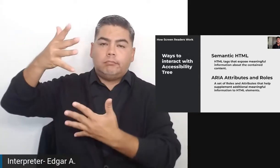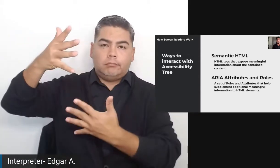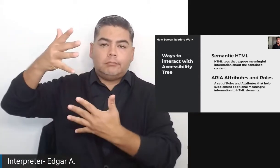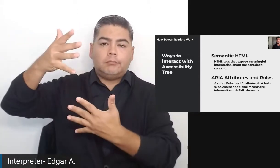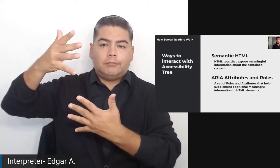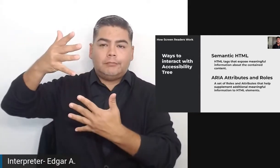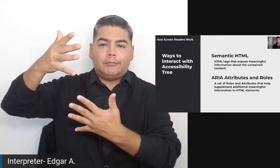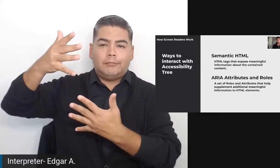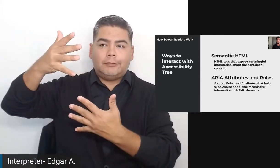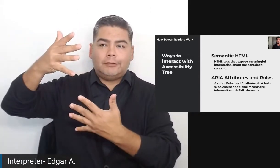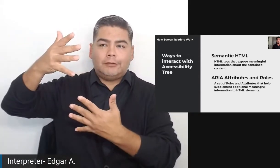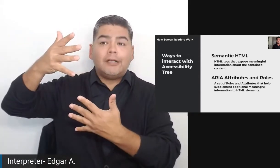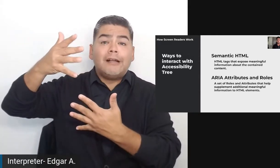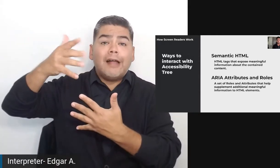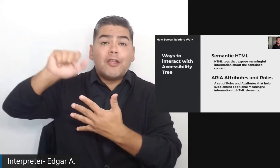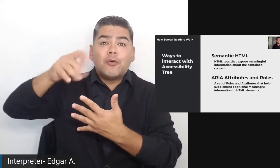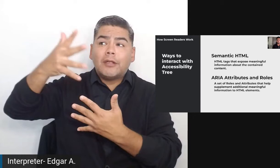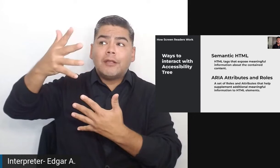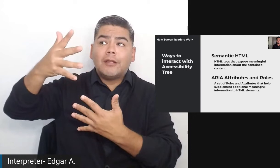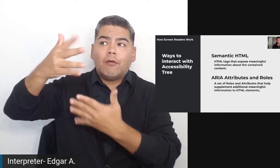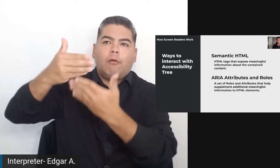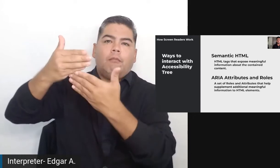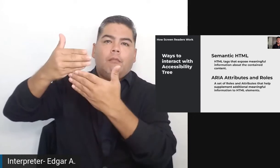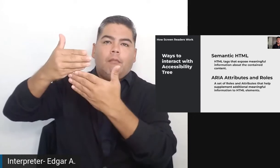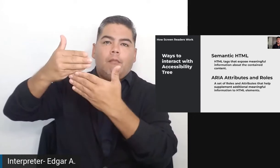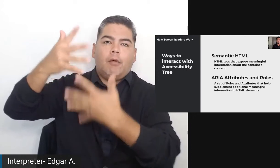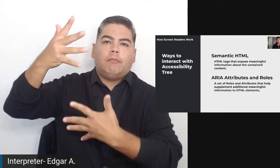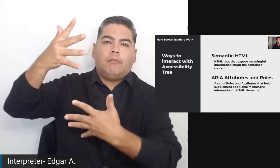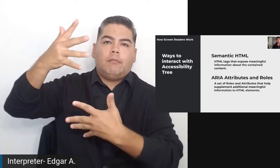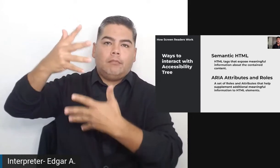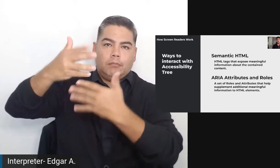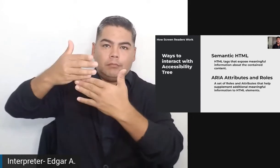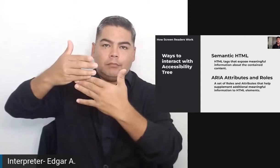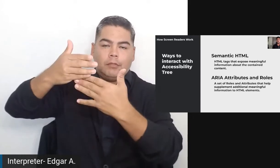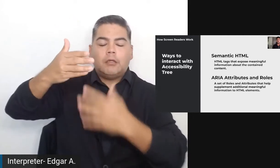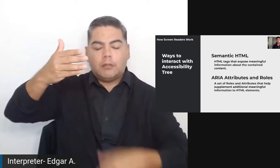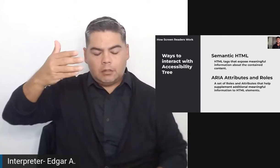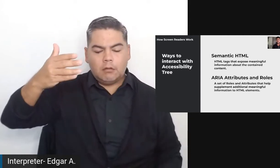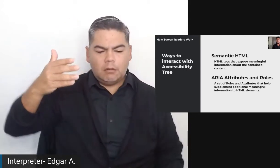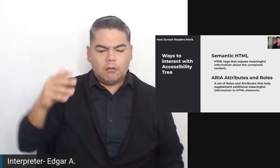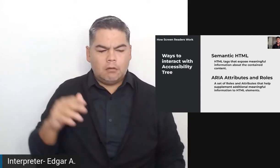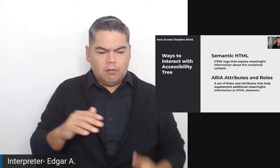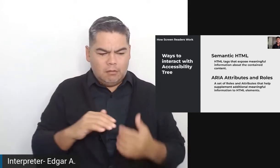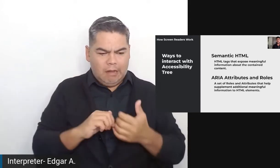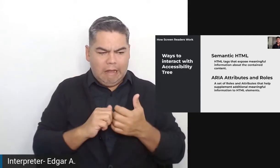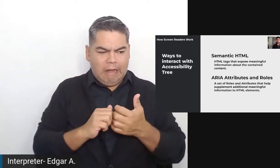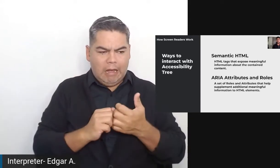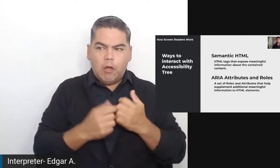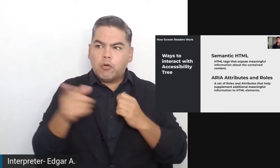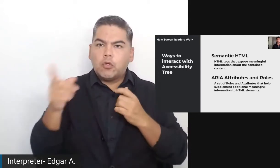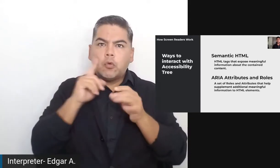It can be opened, or it can be closed. How do you tell such tools what is the state